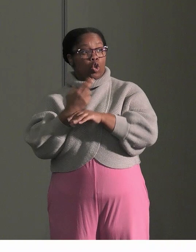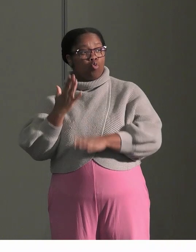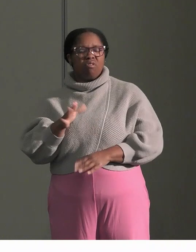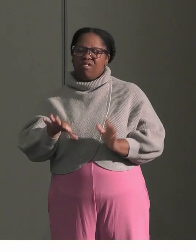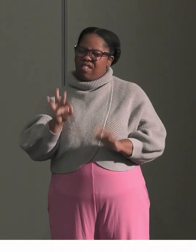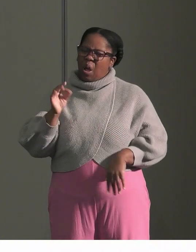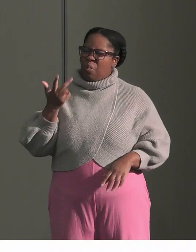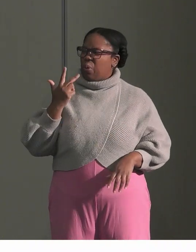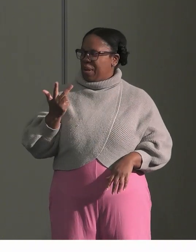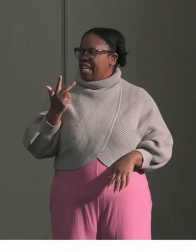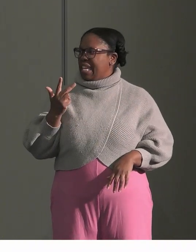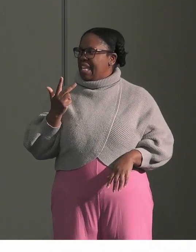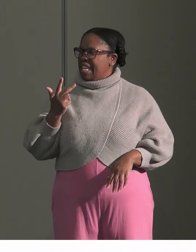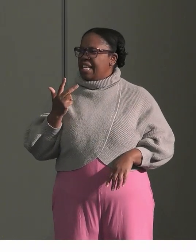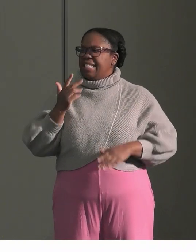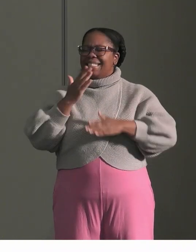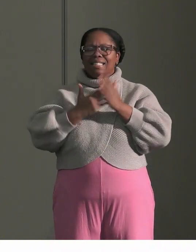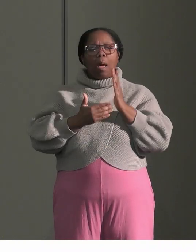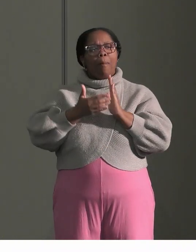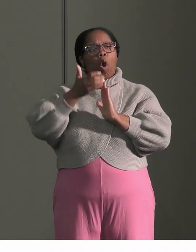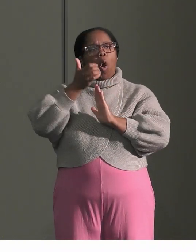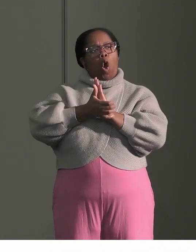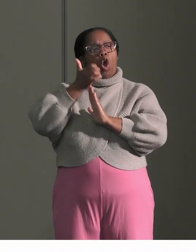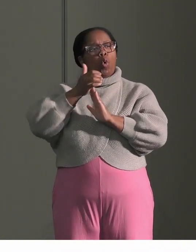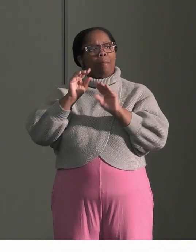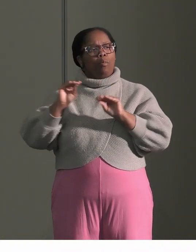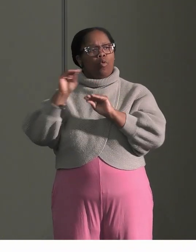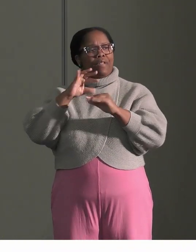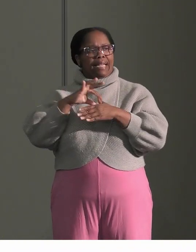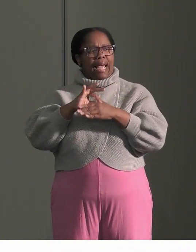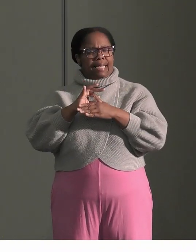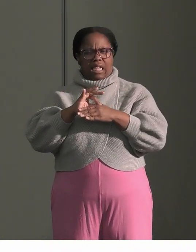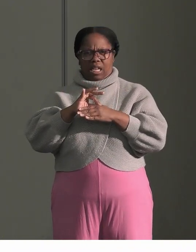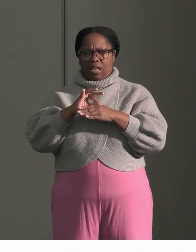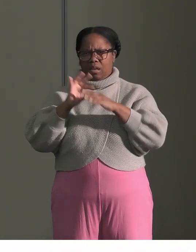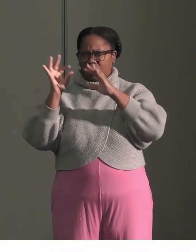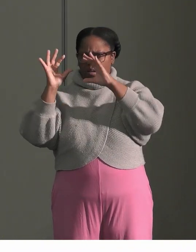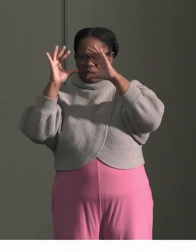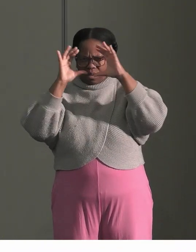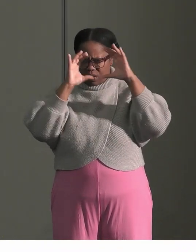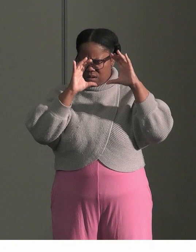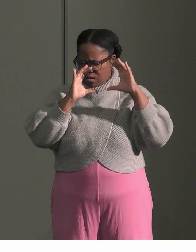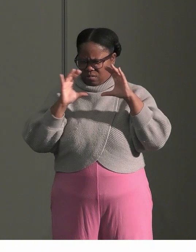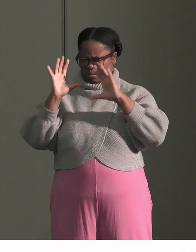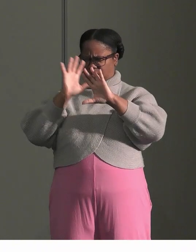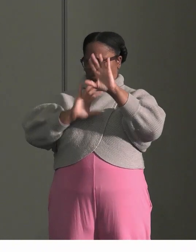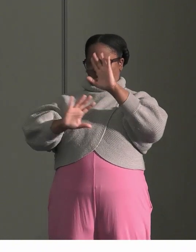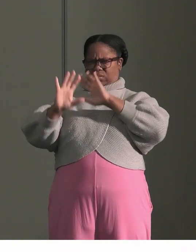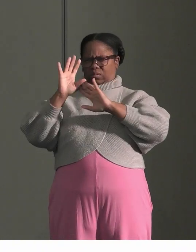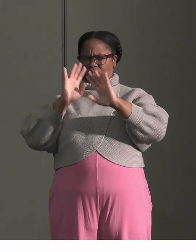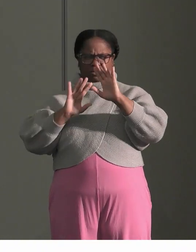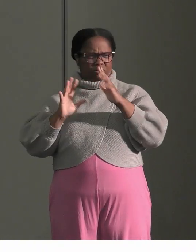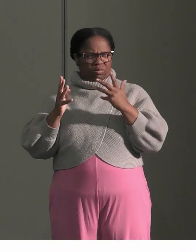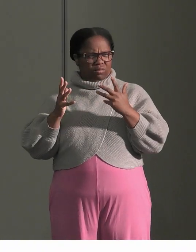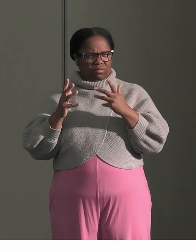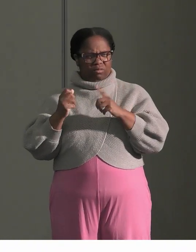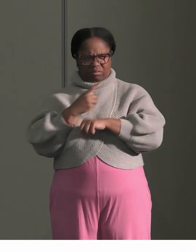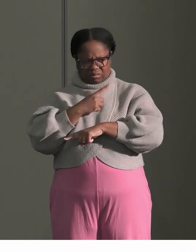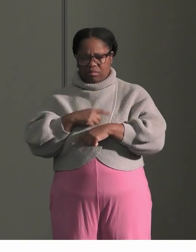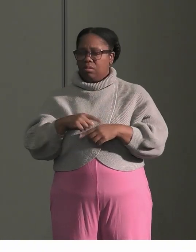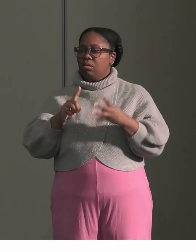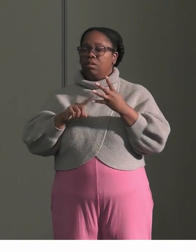some auto moving content that is disorienting when you zoom in on it. And our alt Nav user that brute